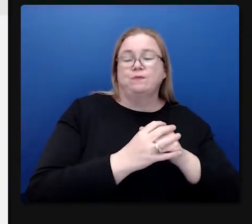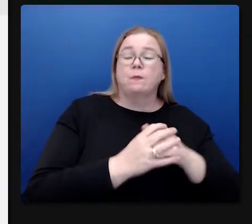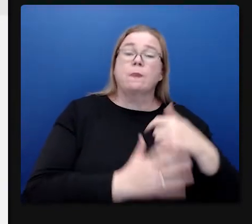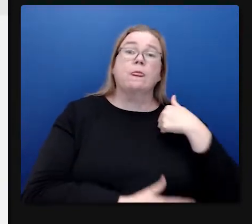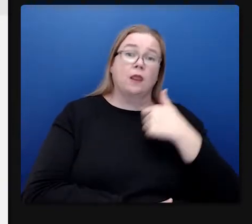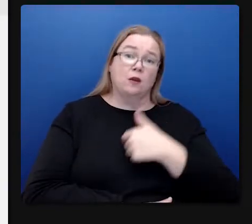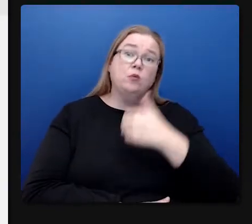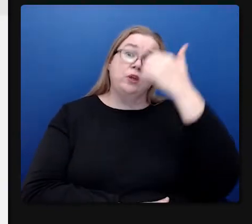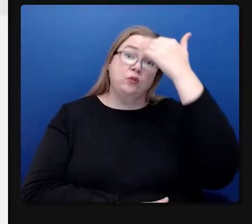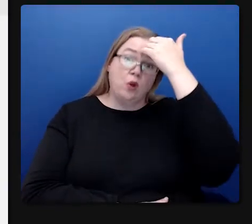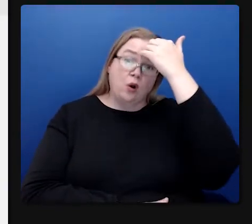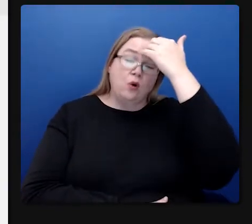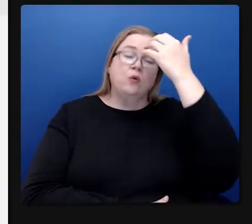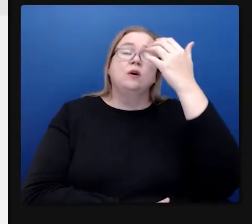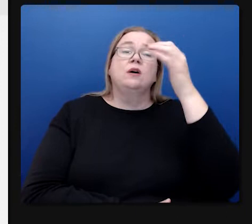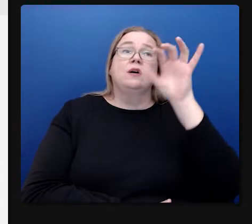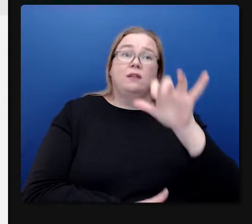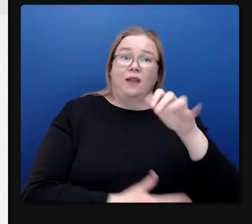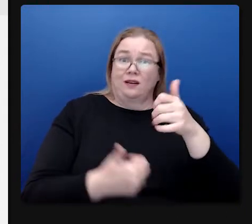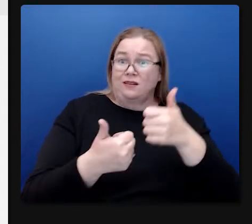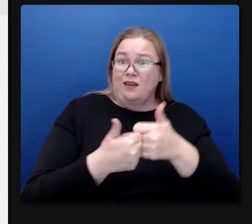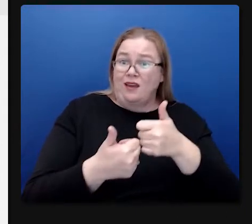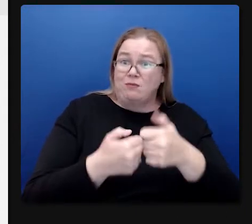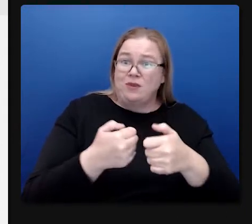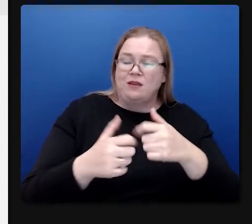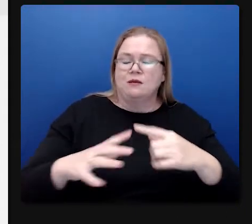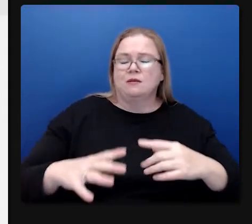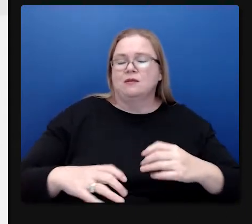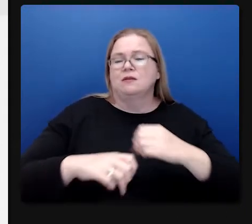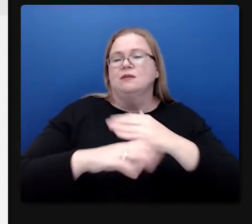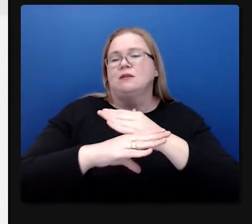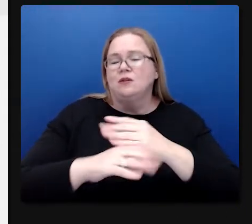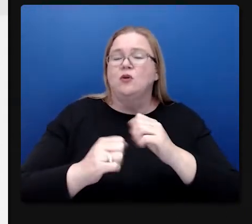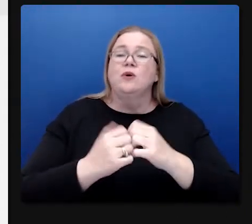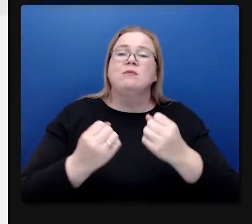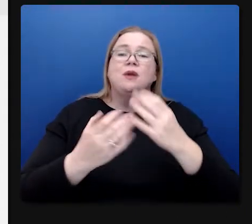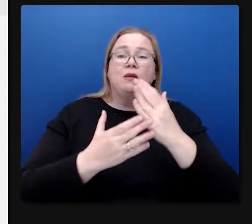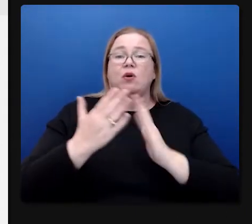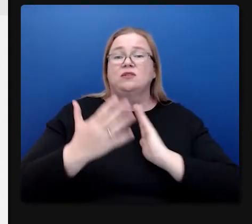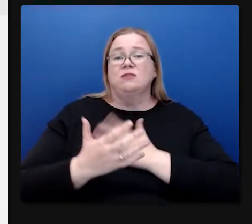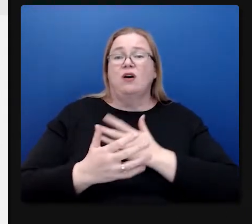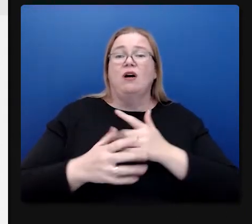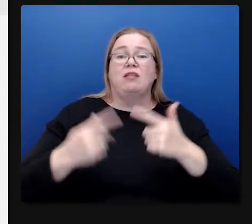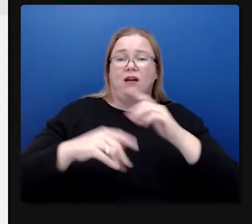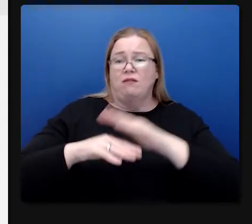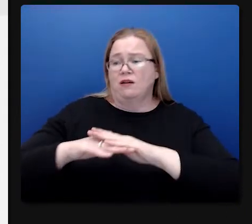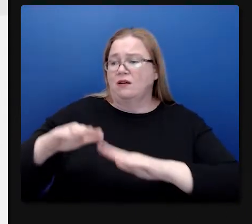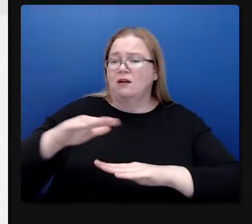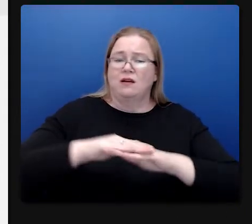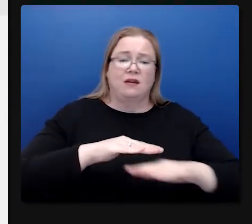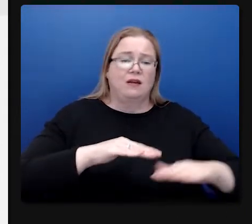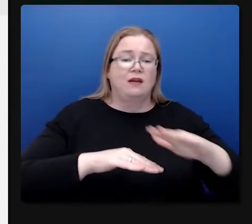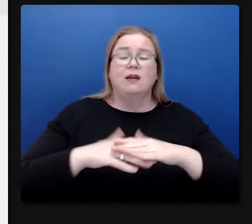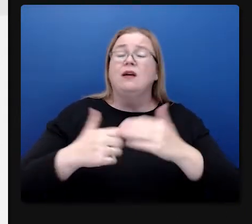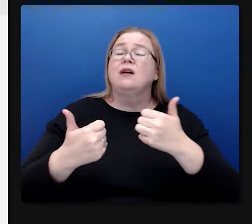We know that gaming intersects with all areas of our lives. And gaming is also...